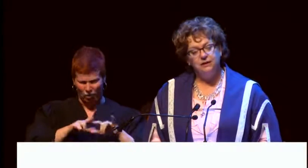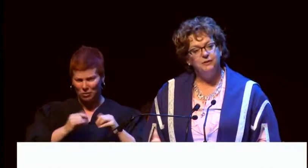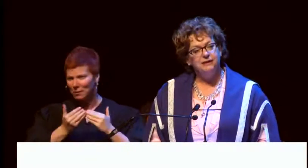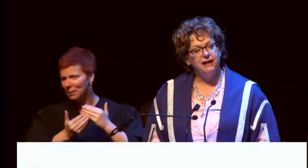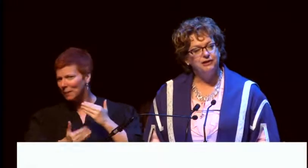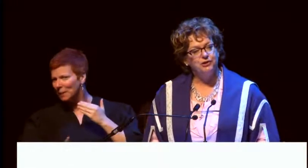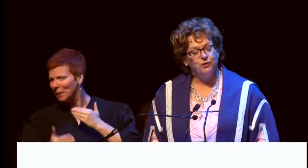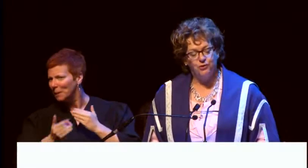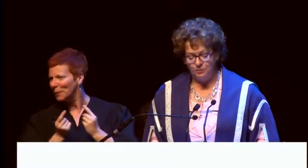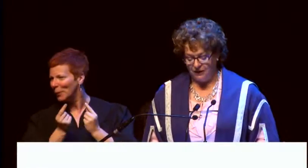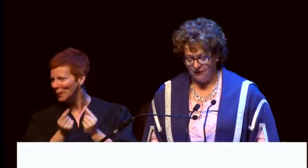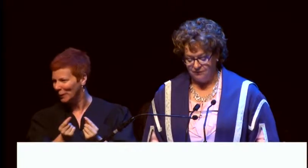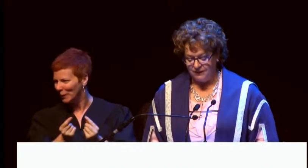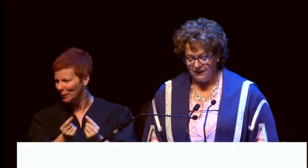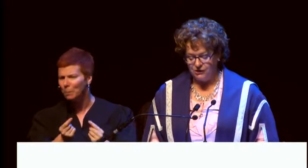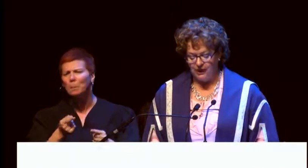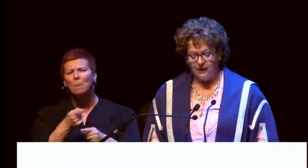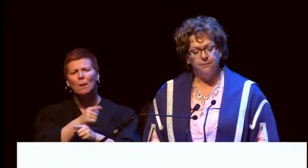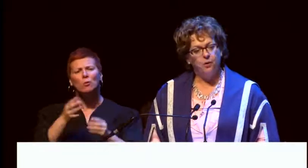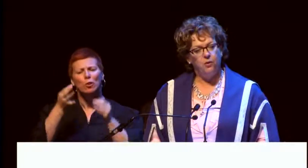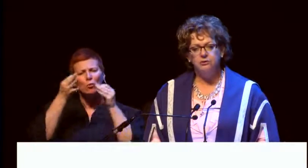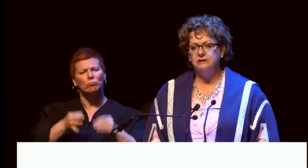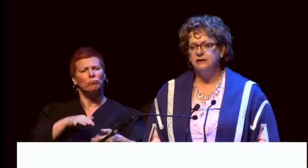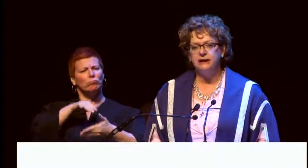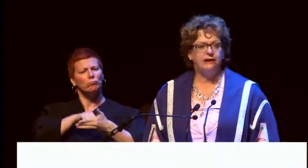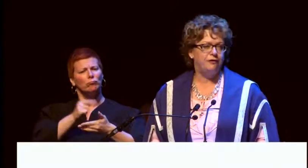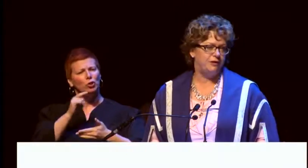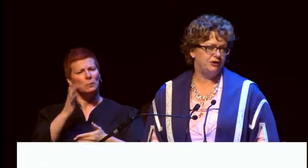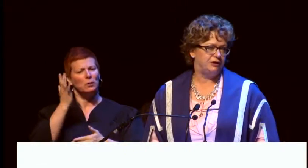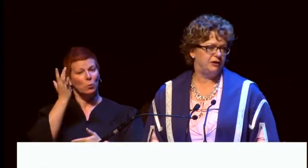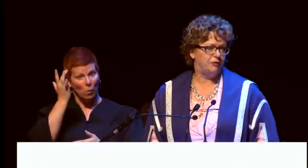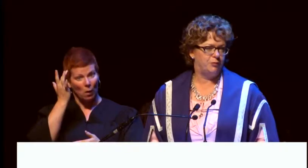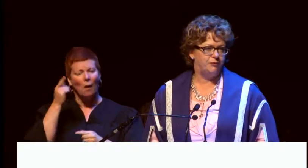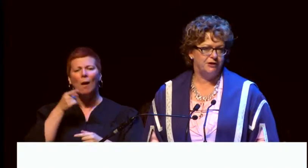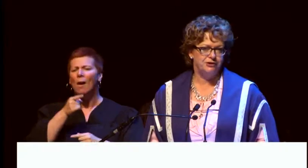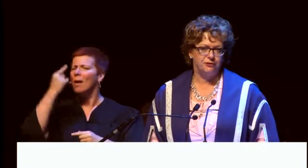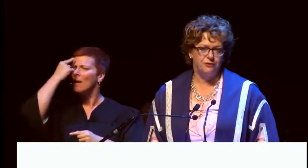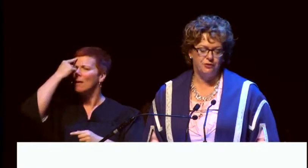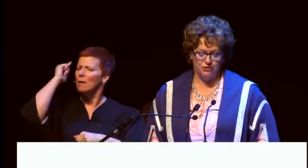YOU SELECTED GEORGE BROWN BECAUSE YOU HAD A BOLD, CLEAR VISION OF YOUR PROFESSIONAL FUTURE.